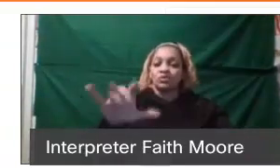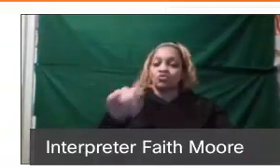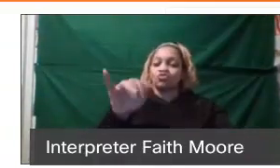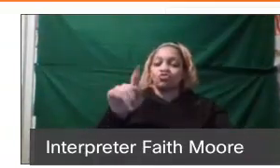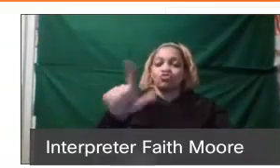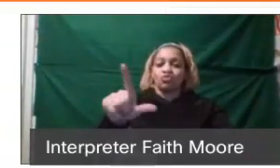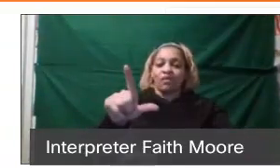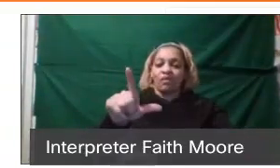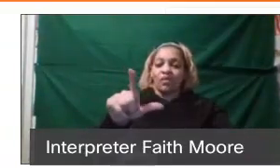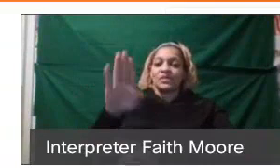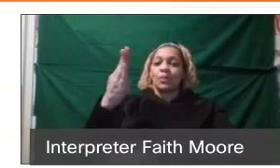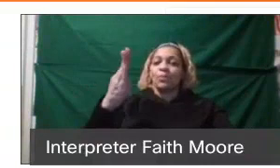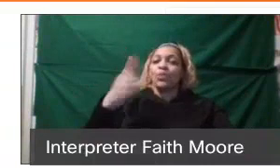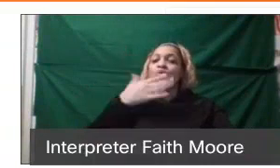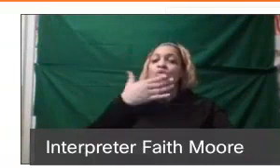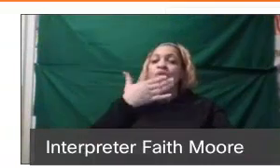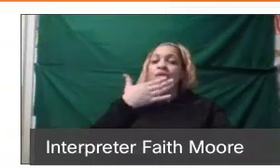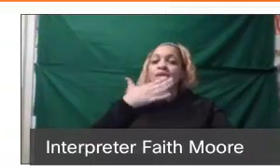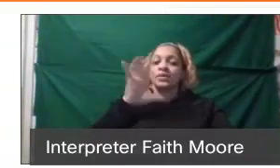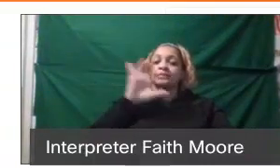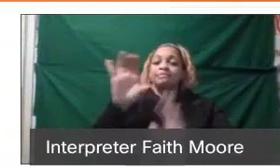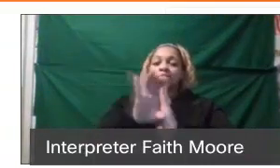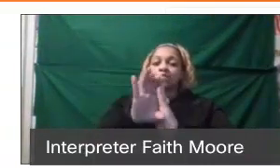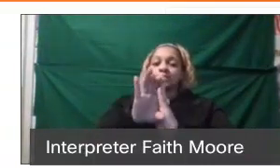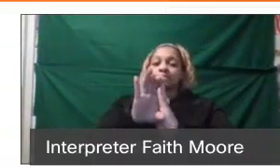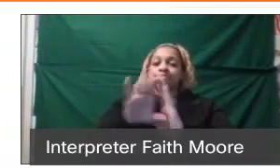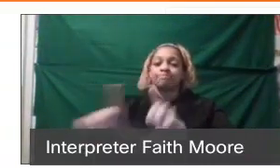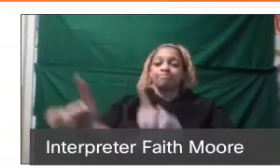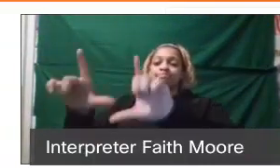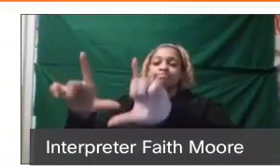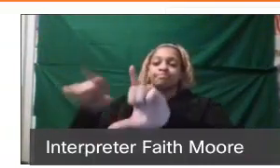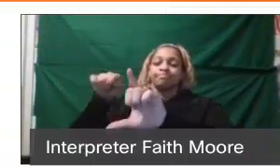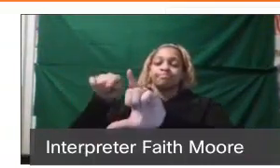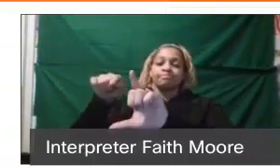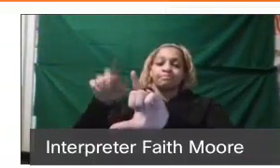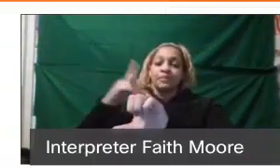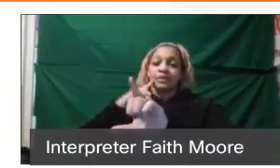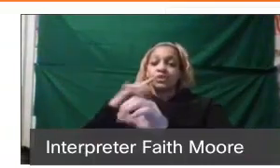And then also to improve access to the trail and bus stops in the area.